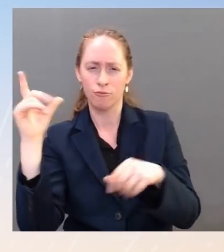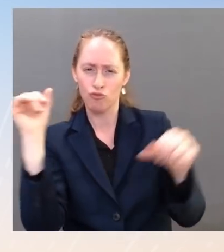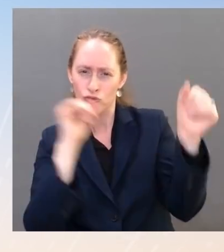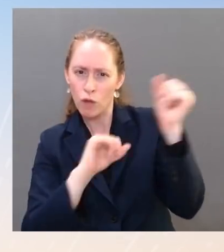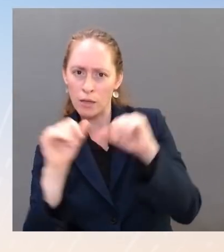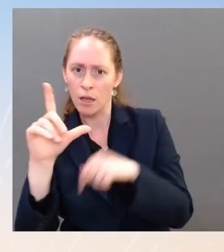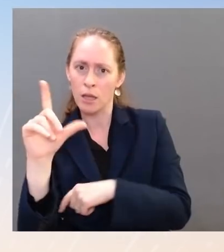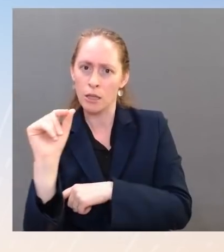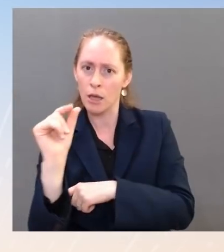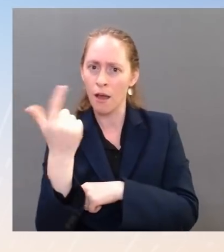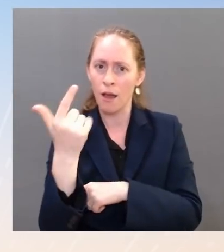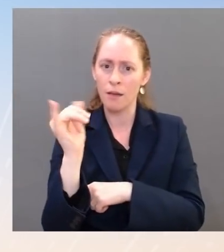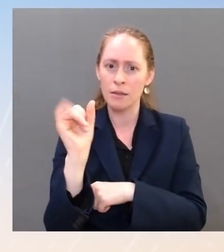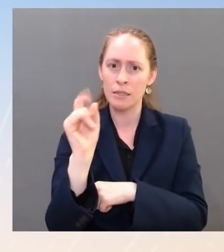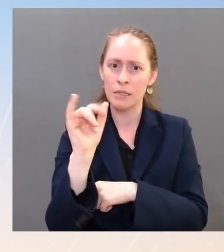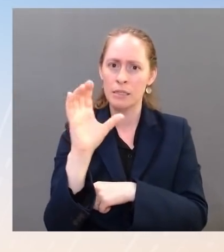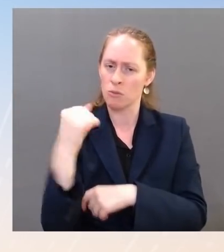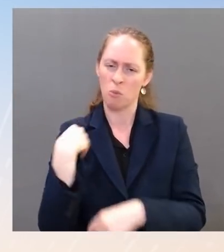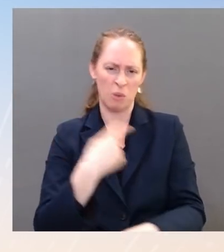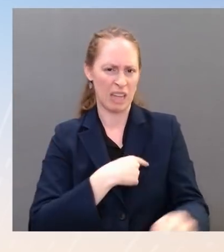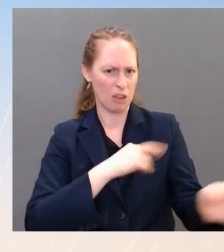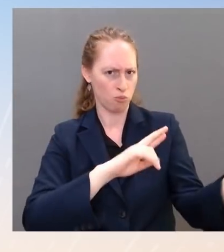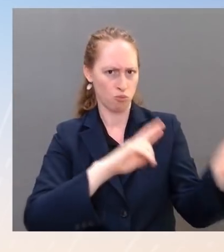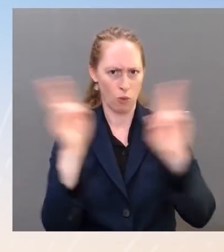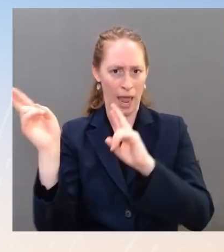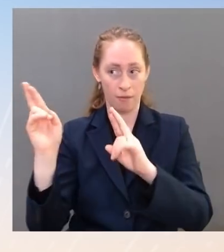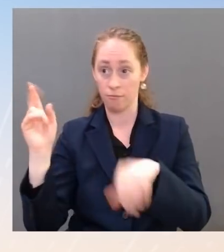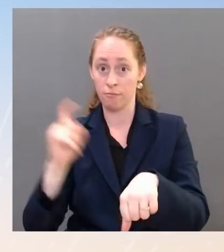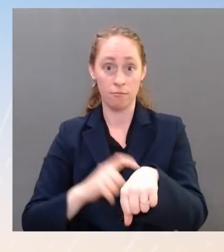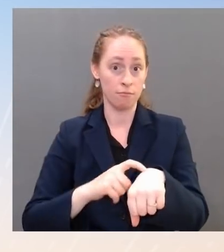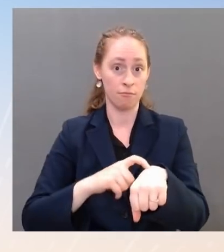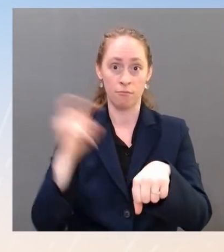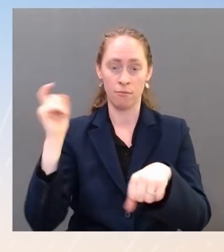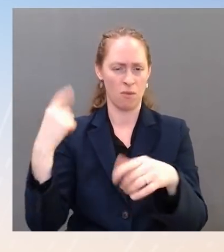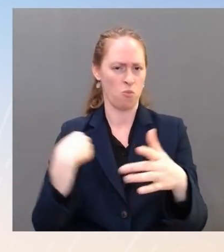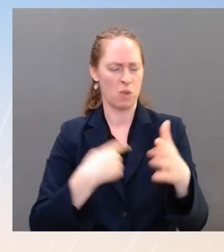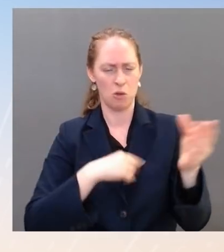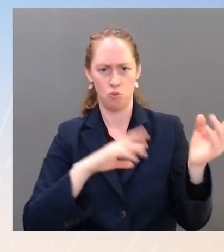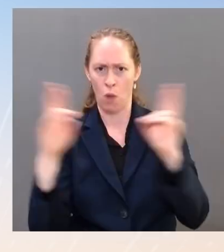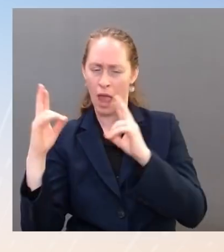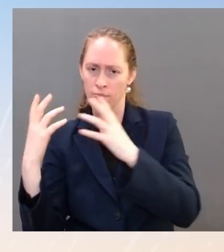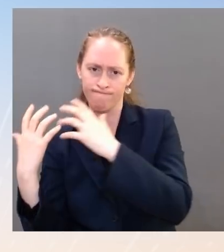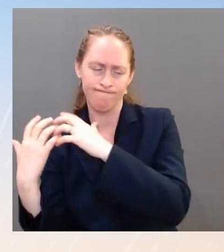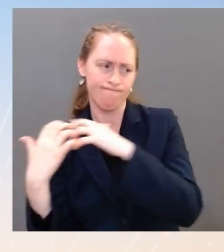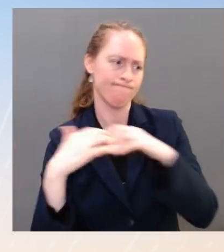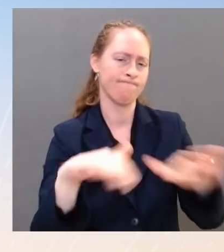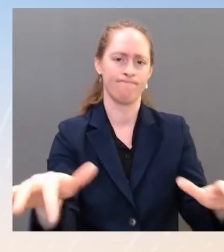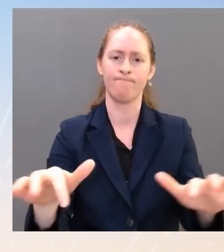in coordination with them. As and when we identify any need to do so.